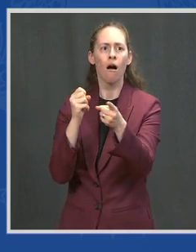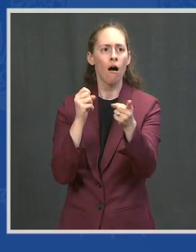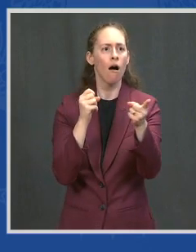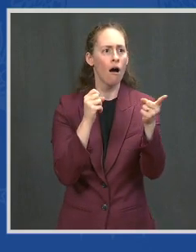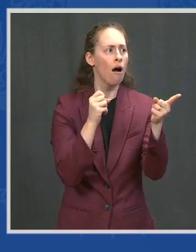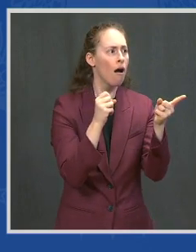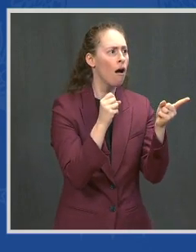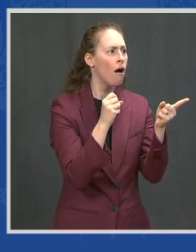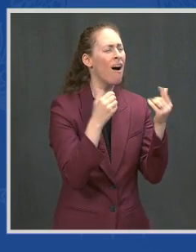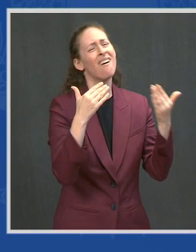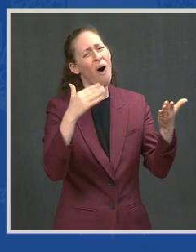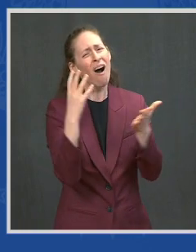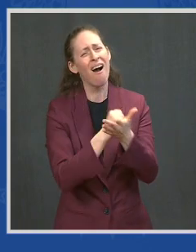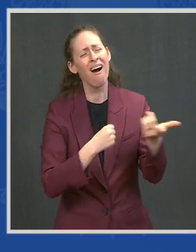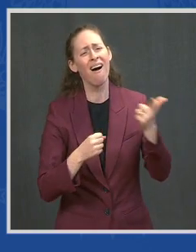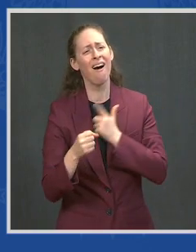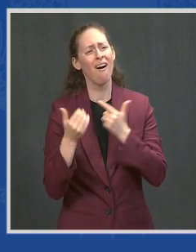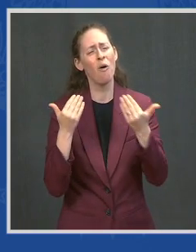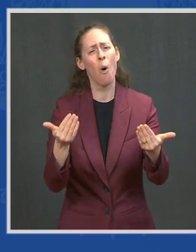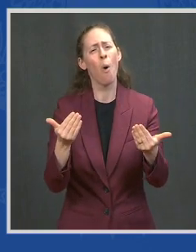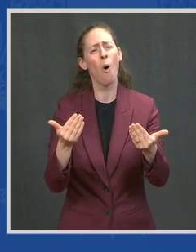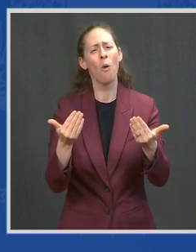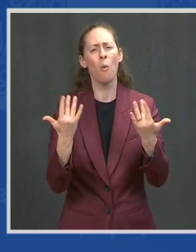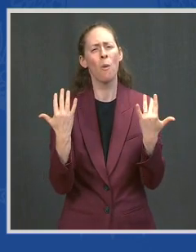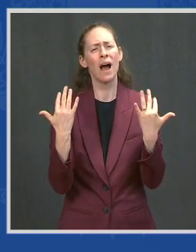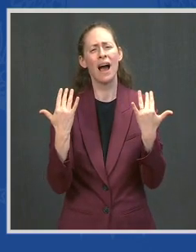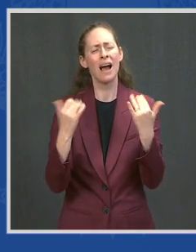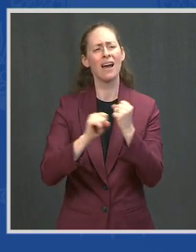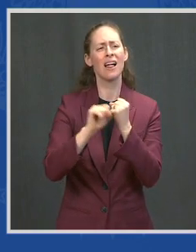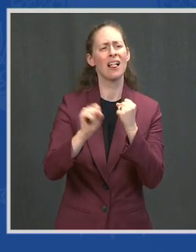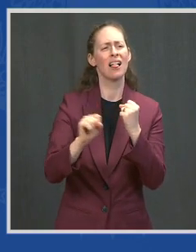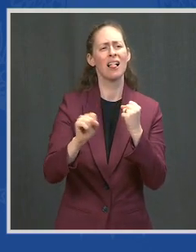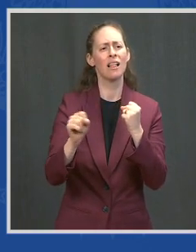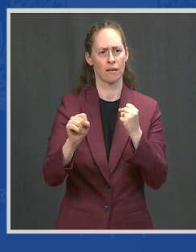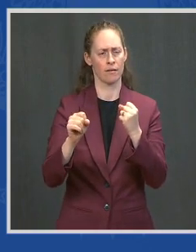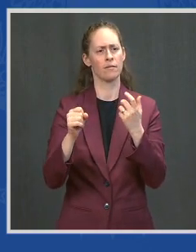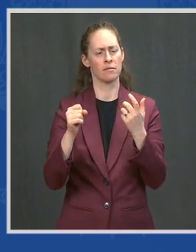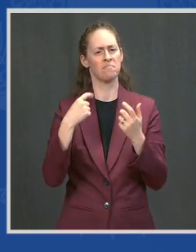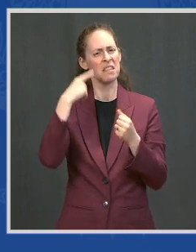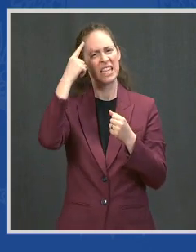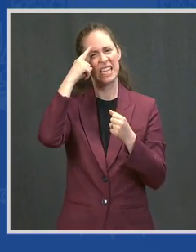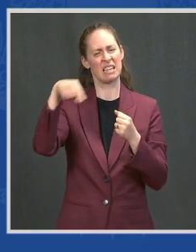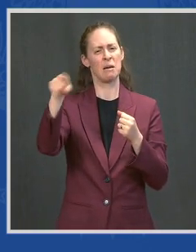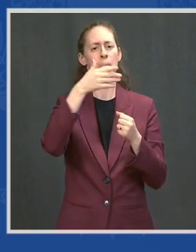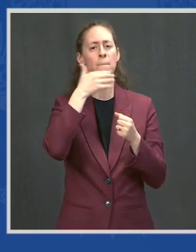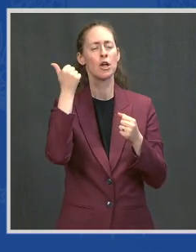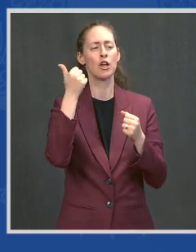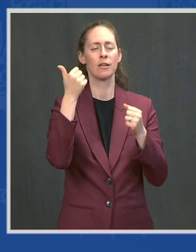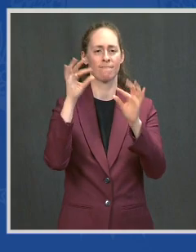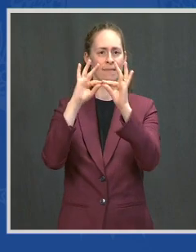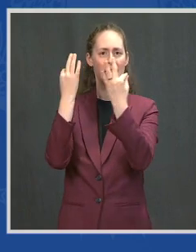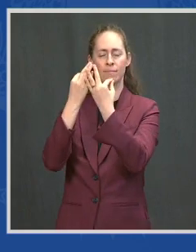And there's some evidence which we still had a good dose of vaccine being administered the last two weeks